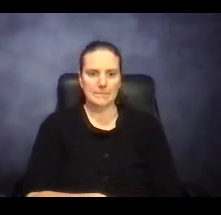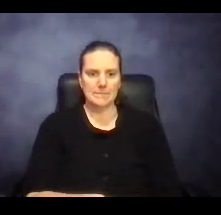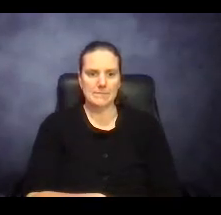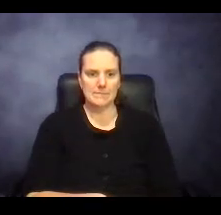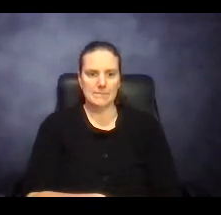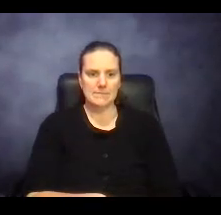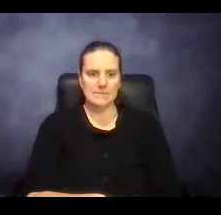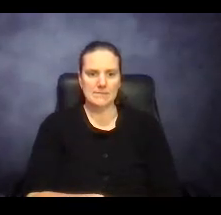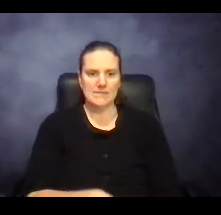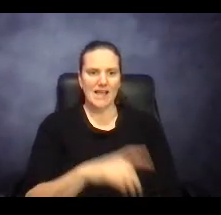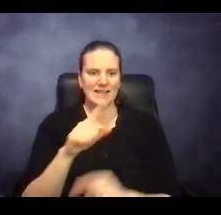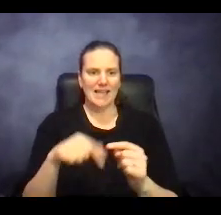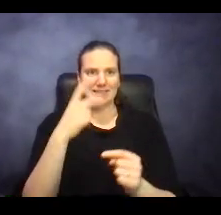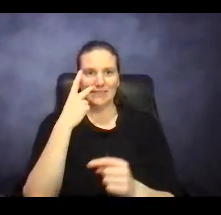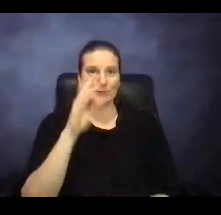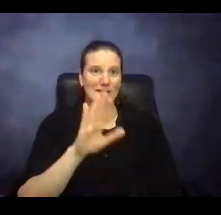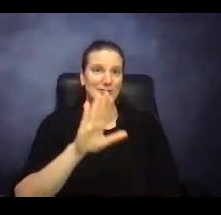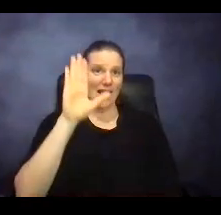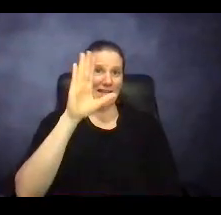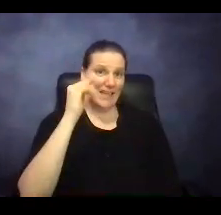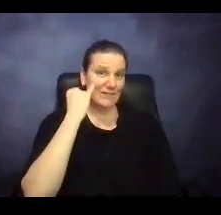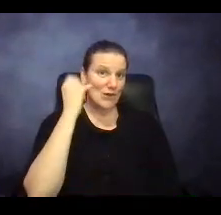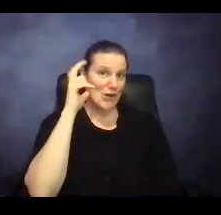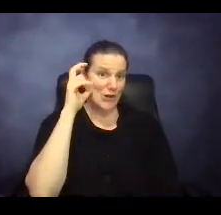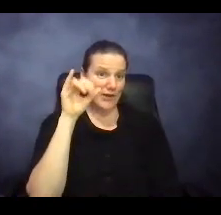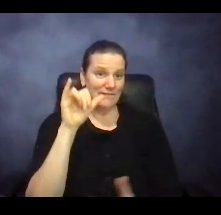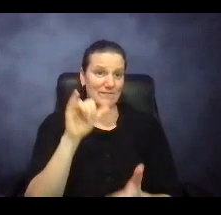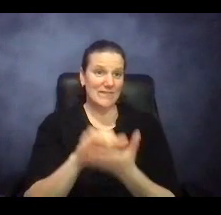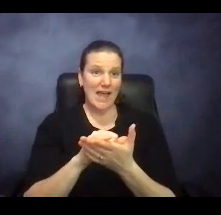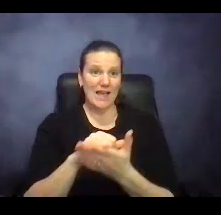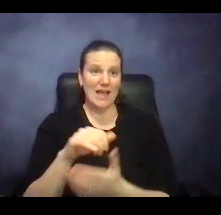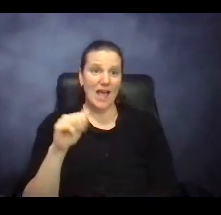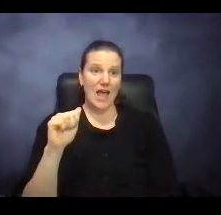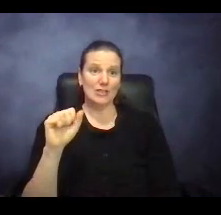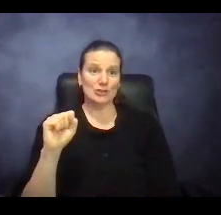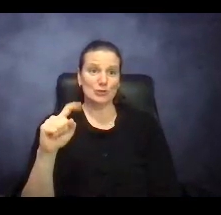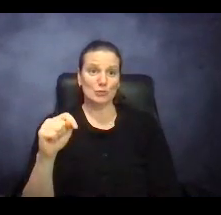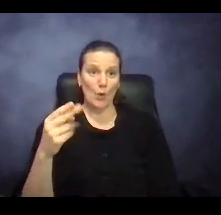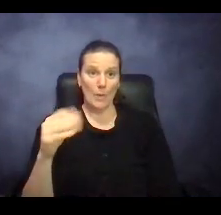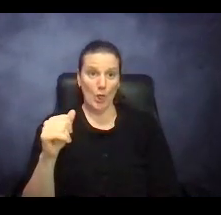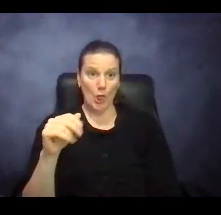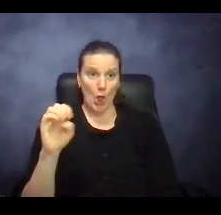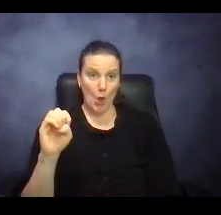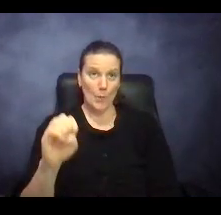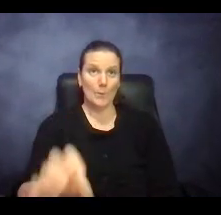who all can raise their hand, but you could raise your hand if you've heard of the Estrobolome. This is the collection of, of microorganisms in the GI tract